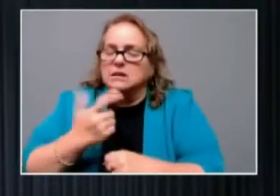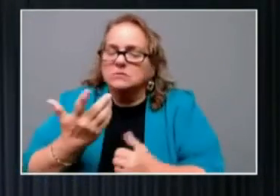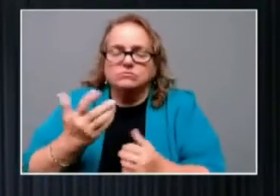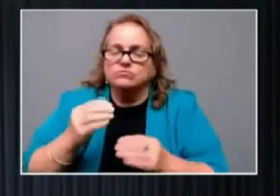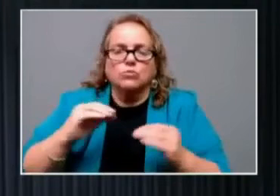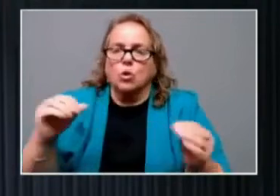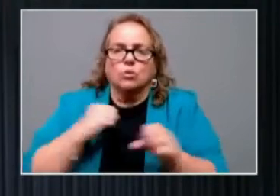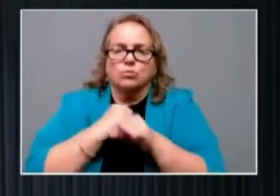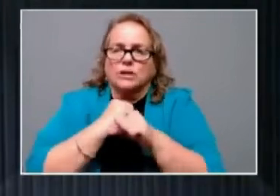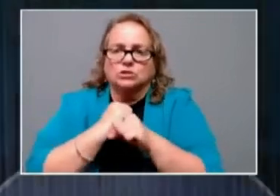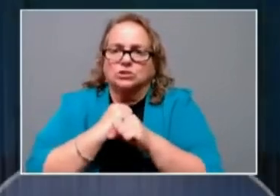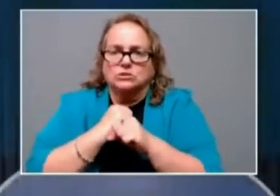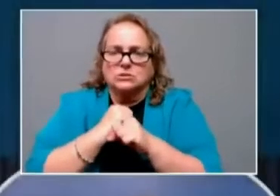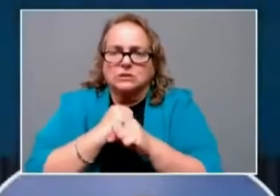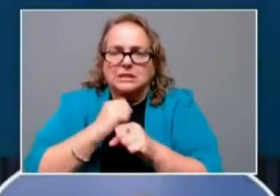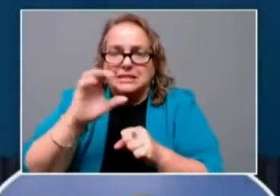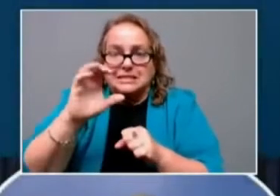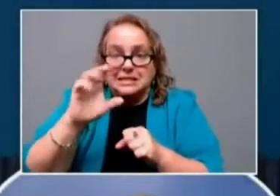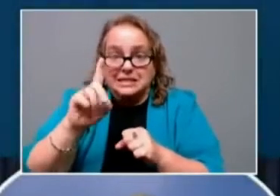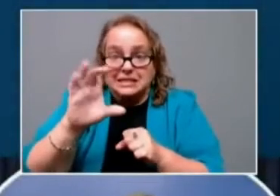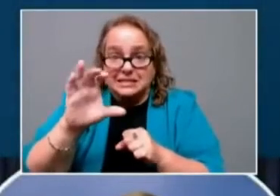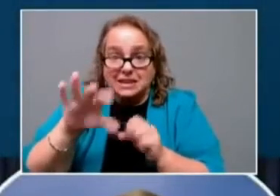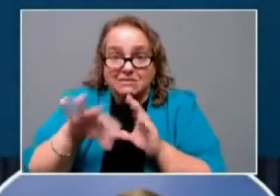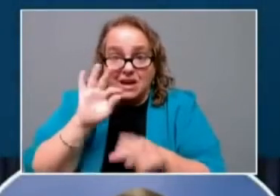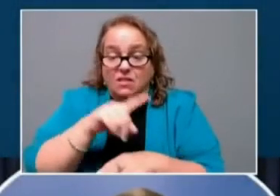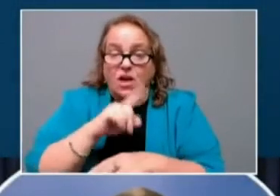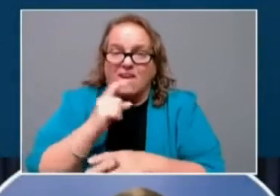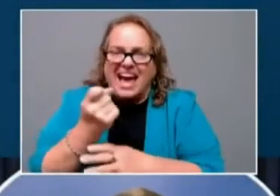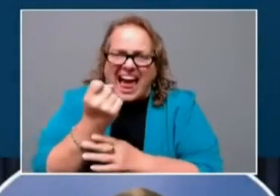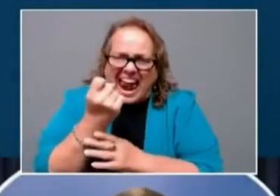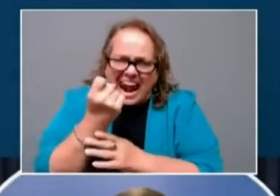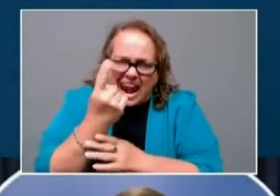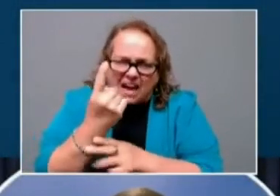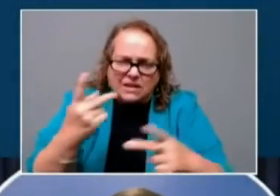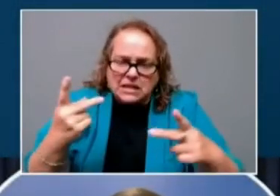finding that they are 11 times more likely to die of COVID-19 right now.